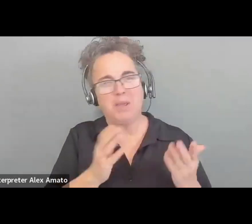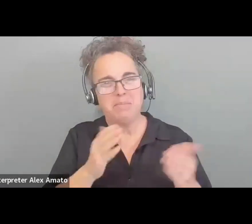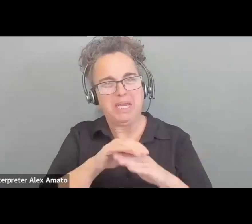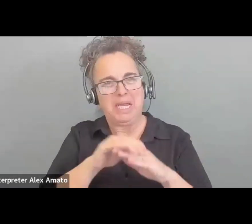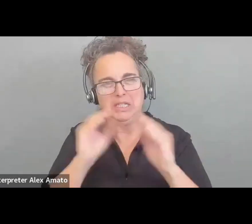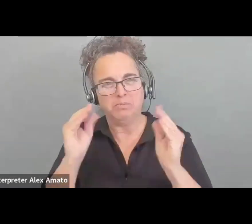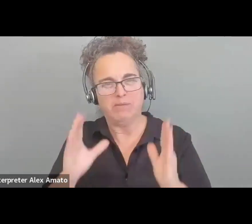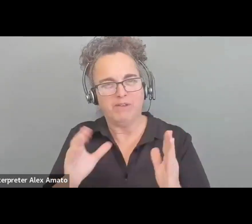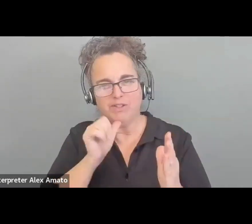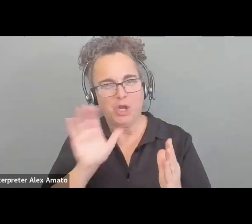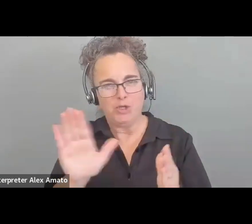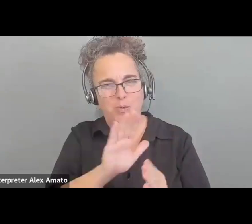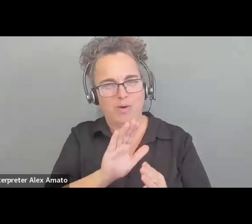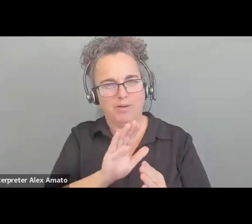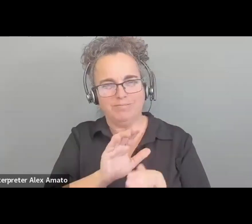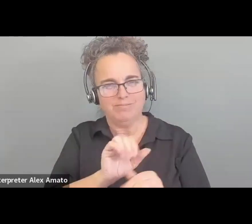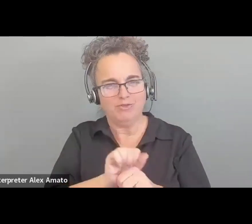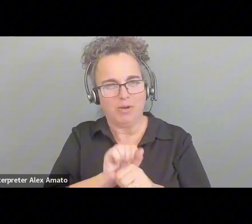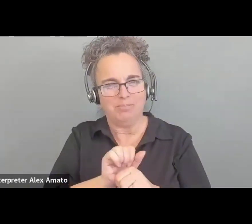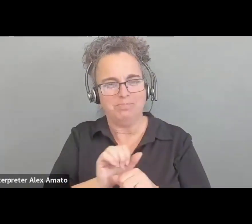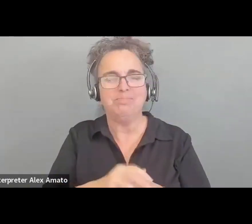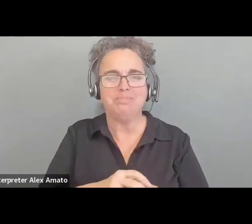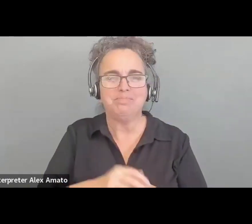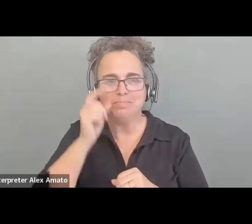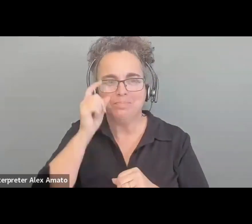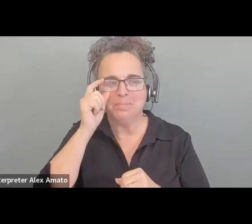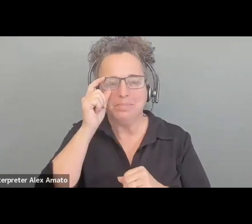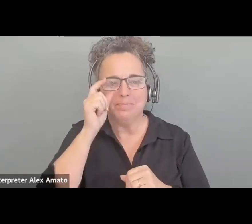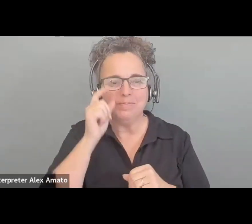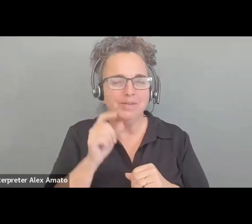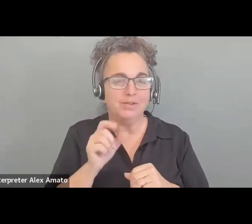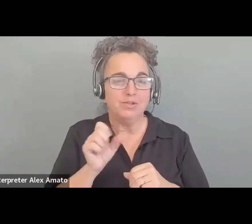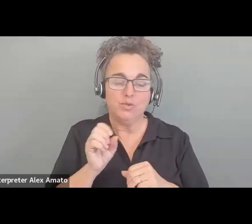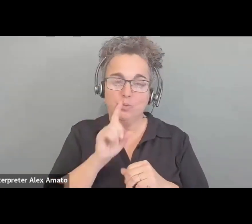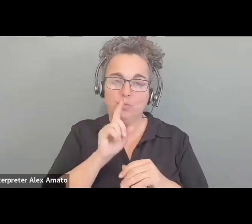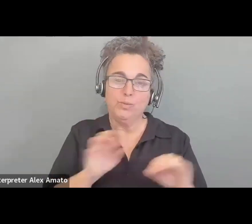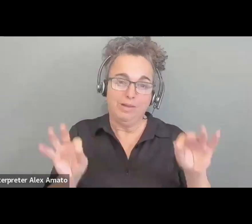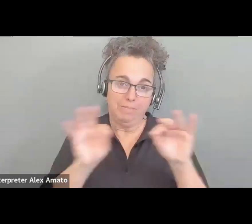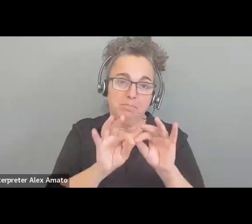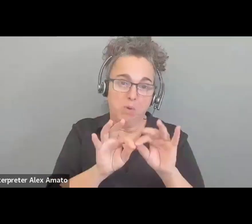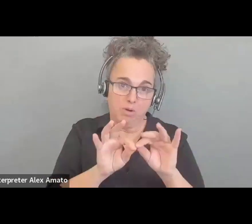And so, yes, I do think it's, it's actually important if you think about AI